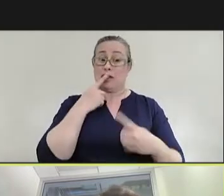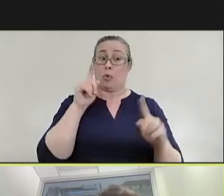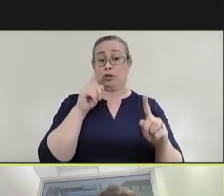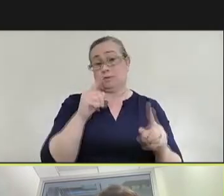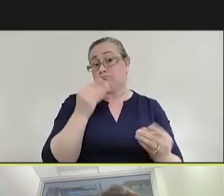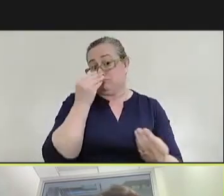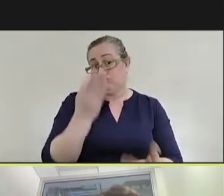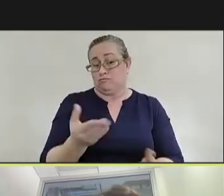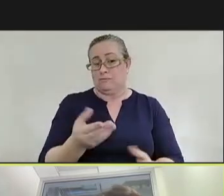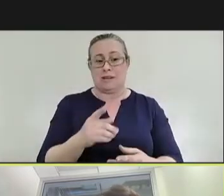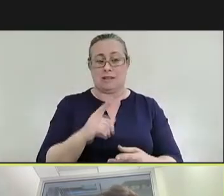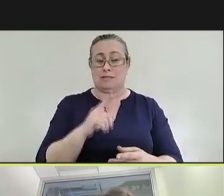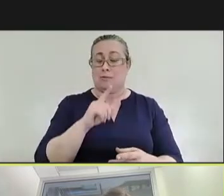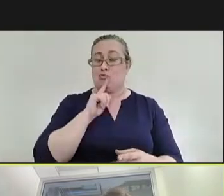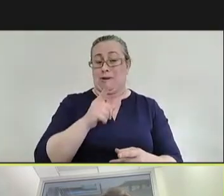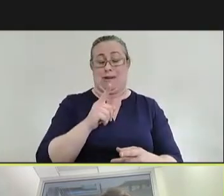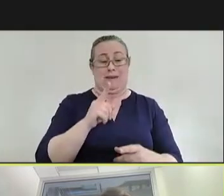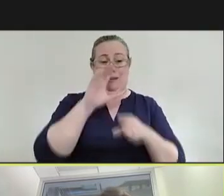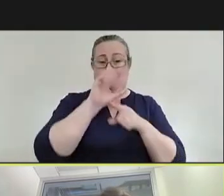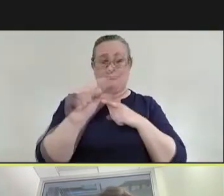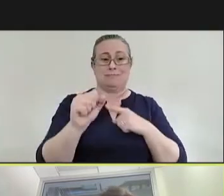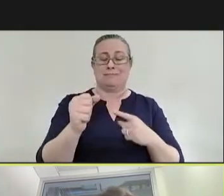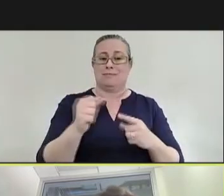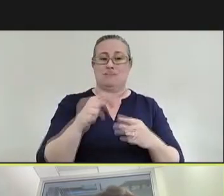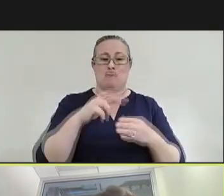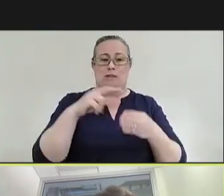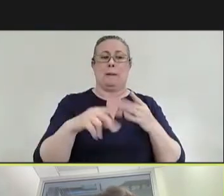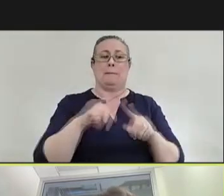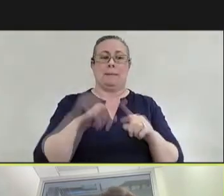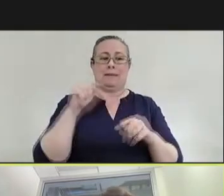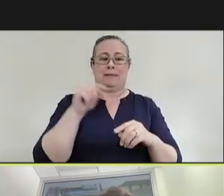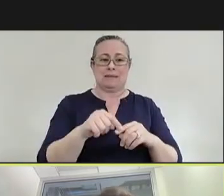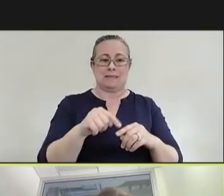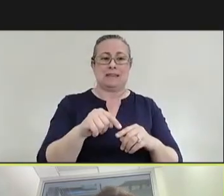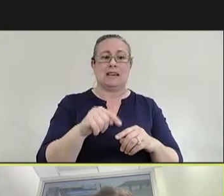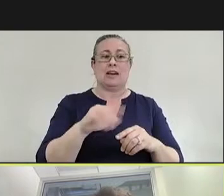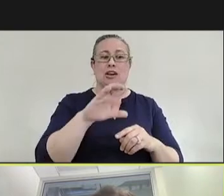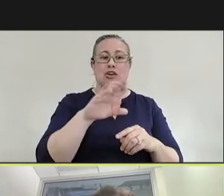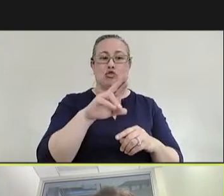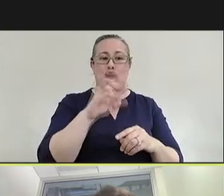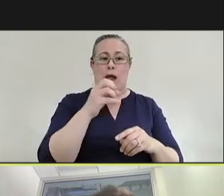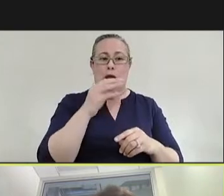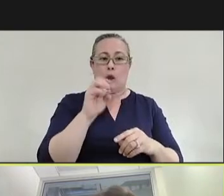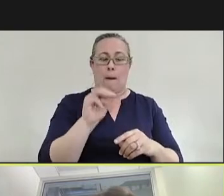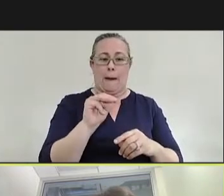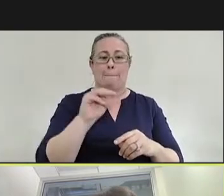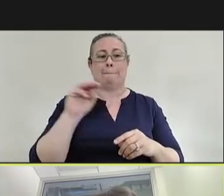a pretty incredible result, but this is cryo-EM structure of this GP41 free native-like trimer.